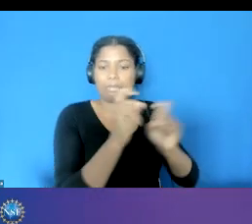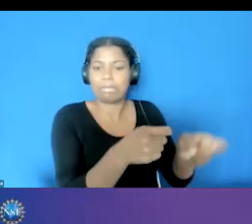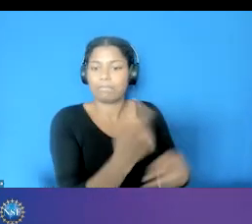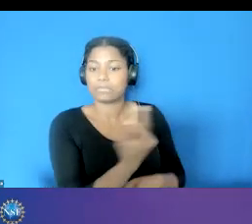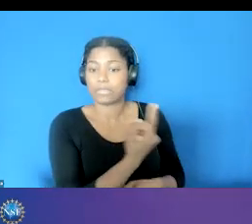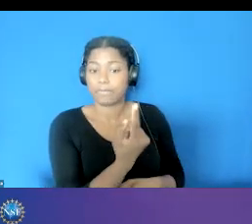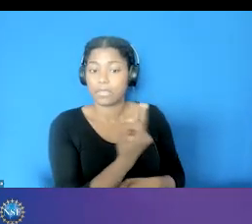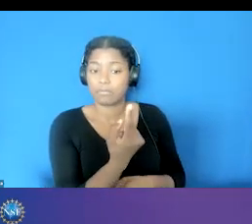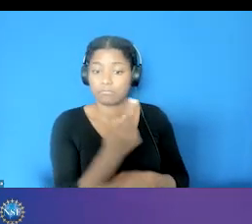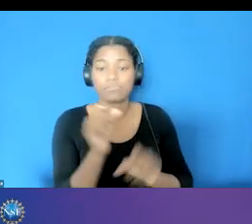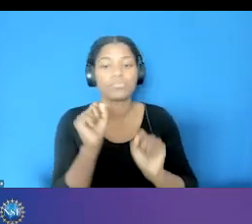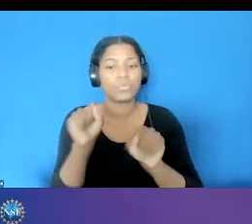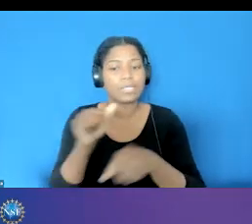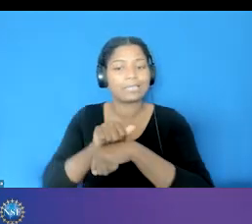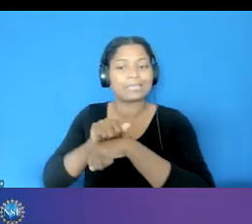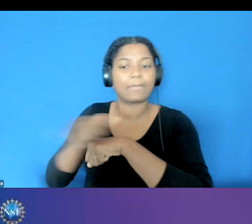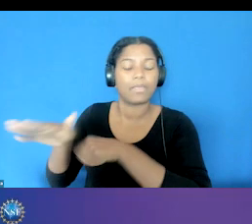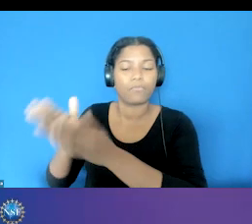Okay? So submit the request.